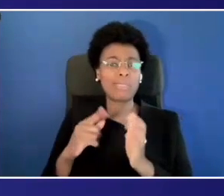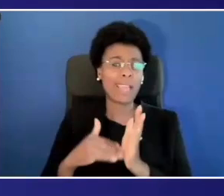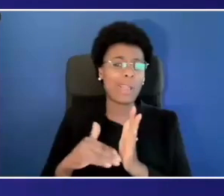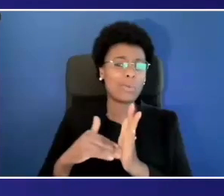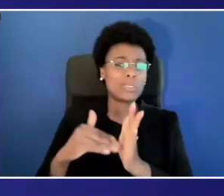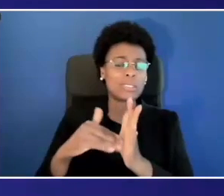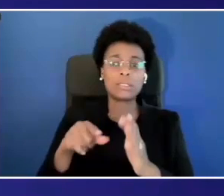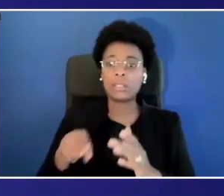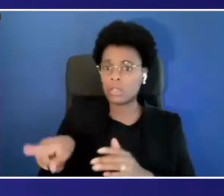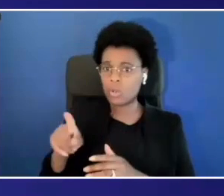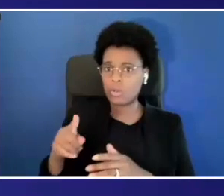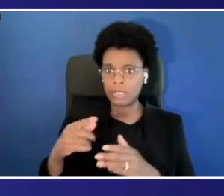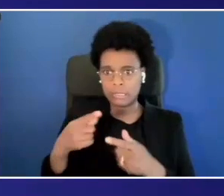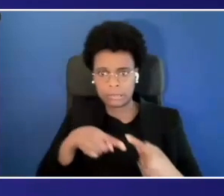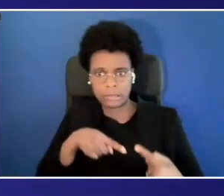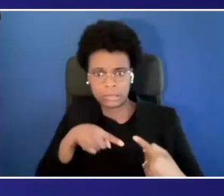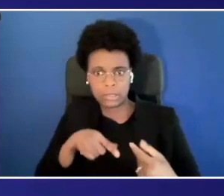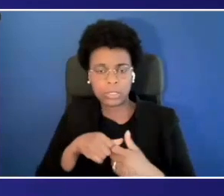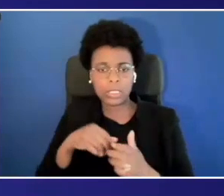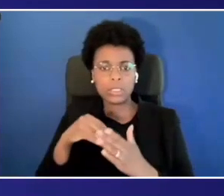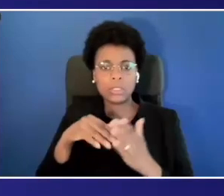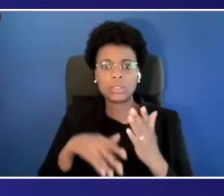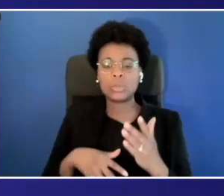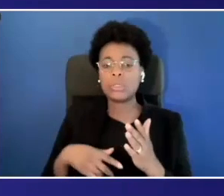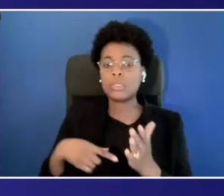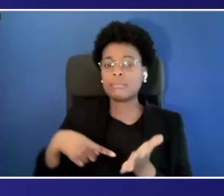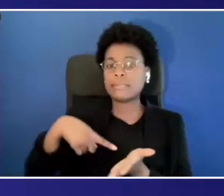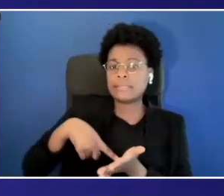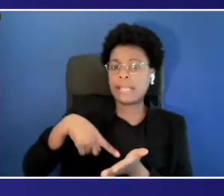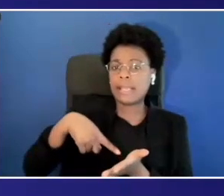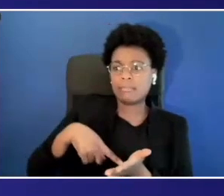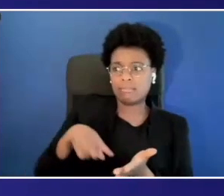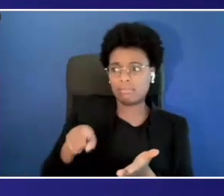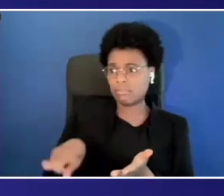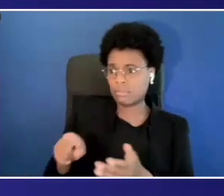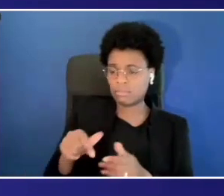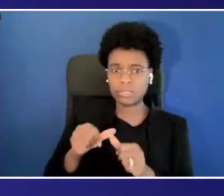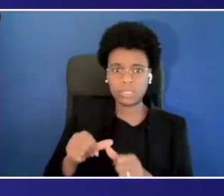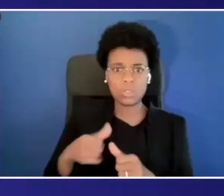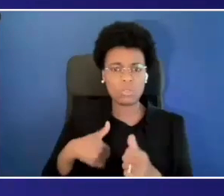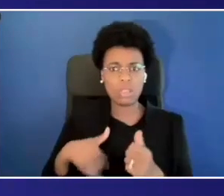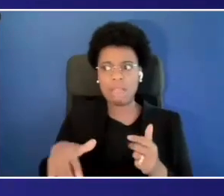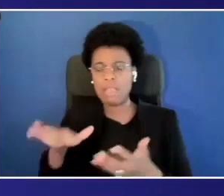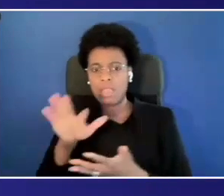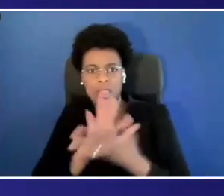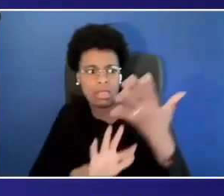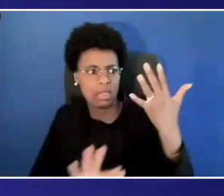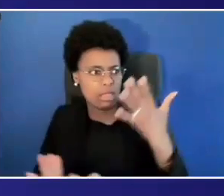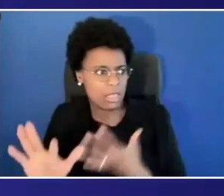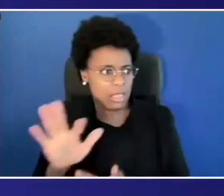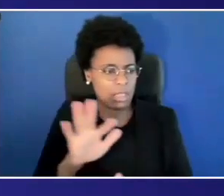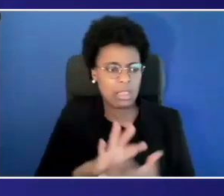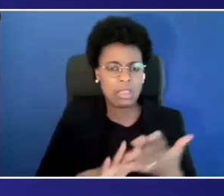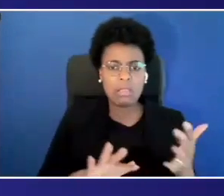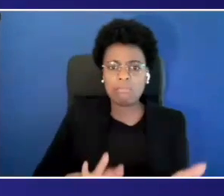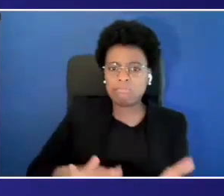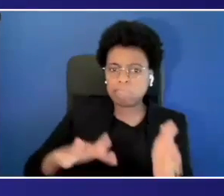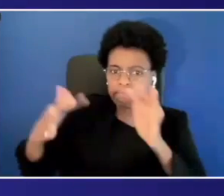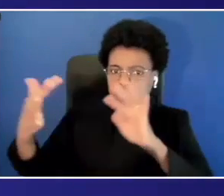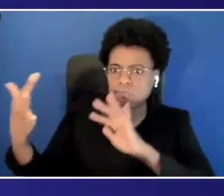Over the last several years, student loan borrowers have experienced and continue to experience the most chaotic and confusing period in the history of the federal student loan programs.